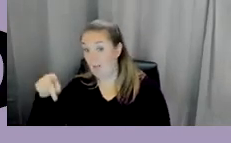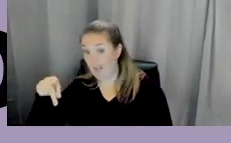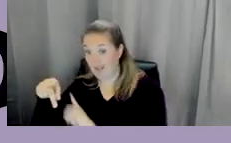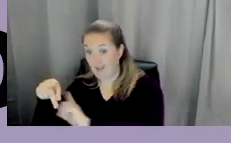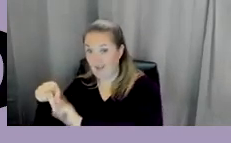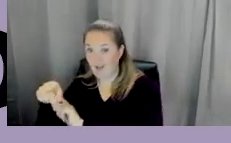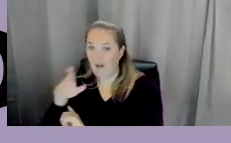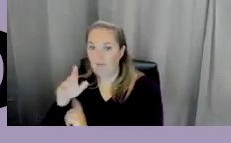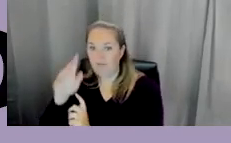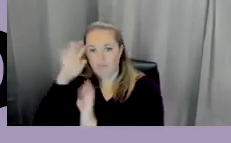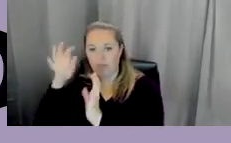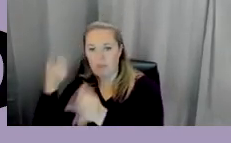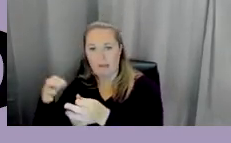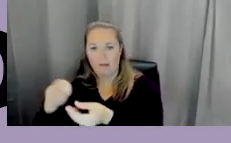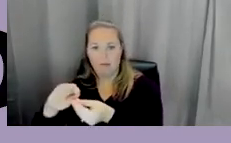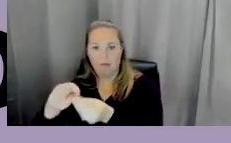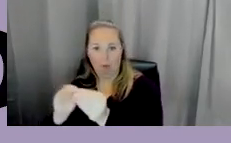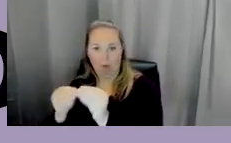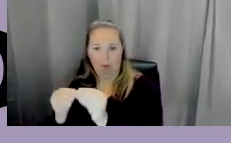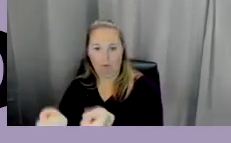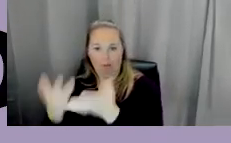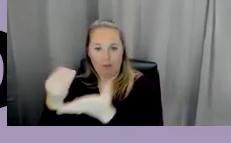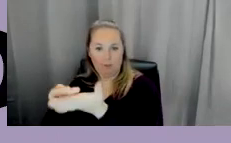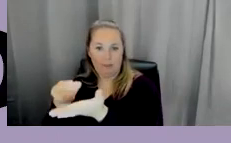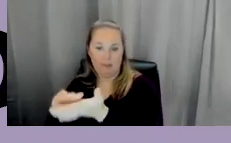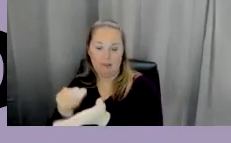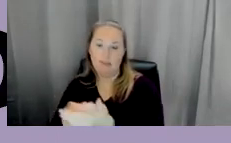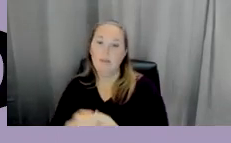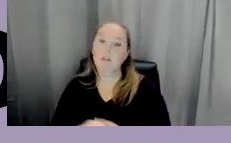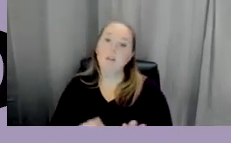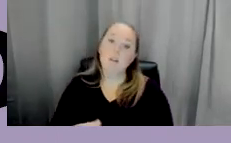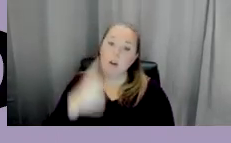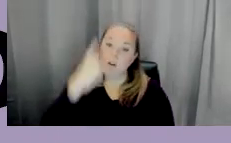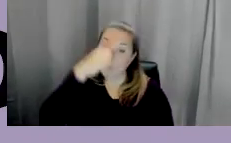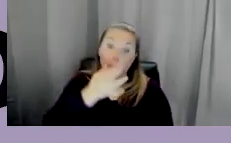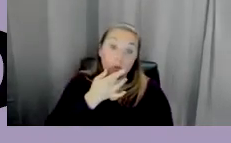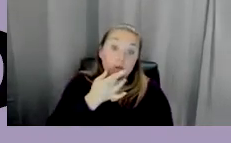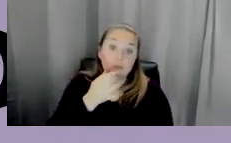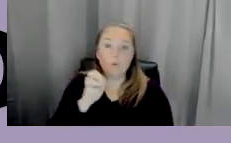JUST OVER